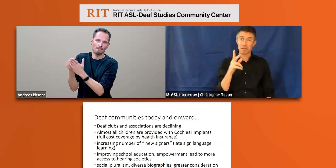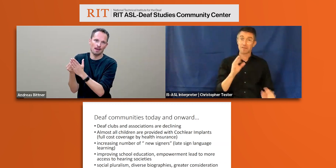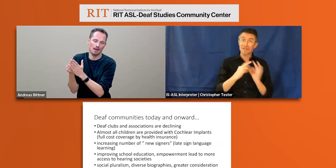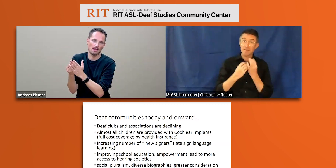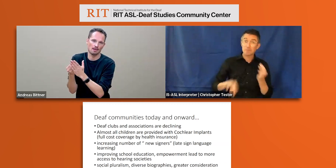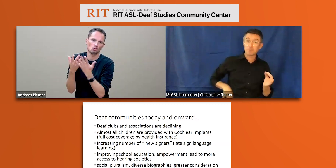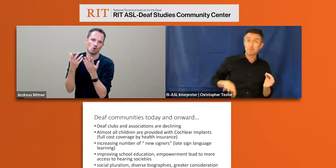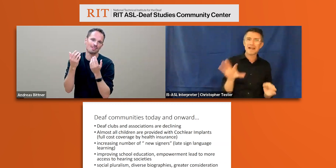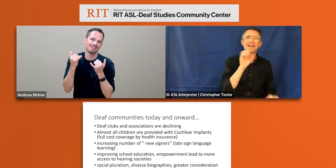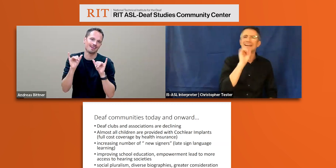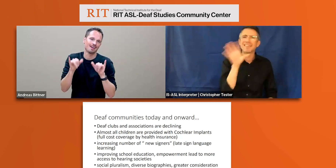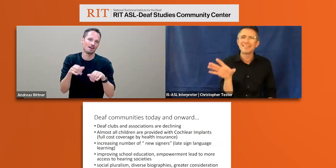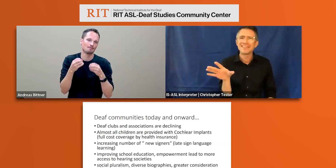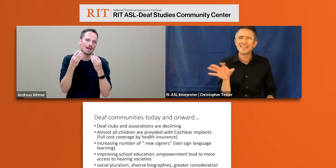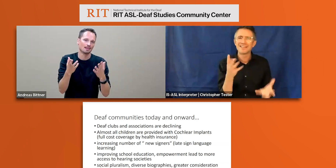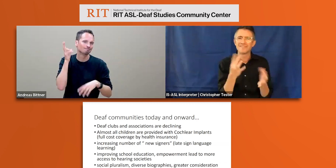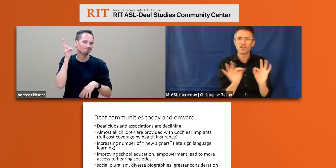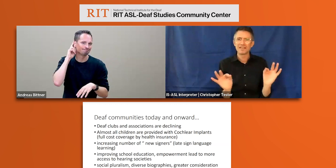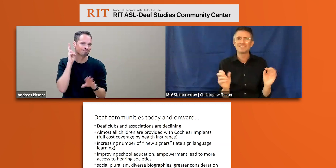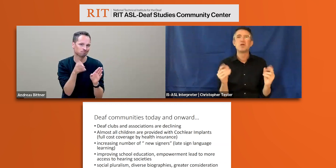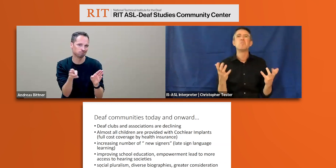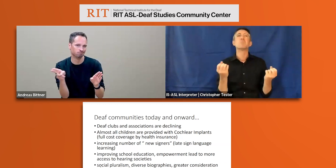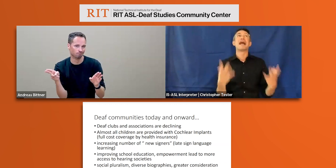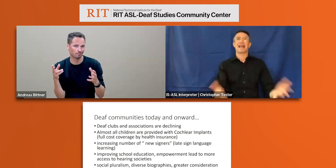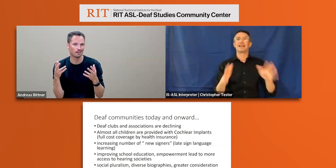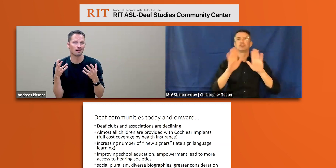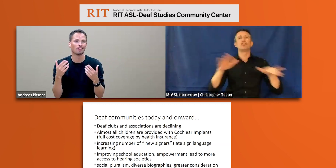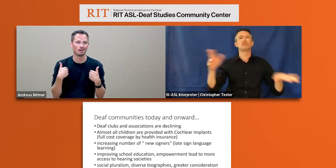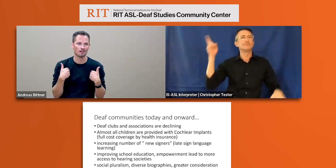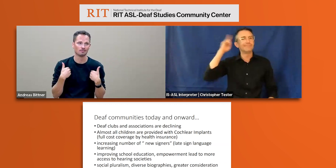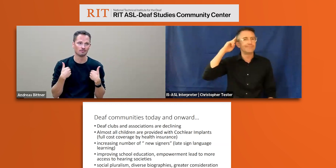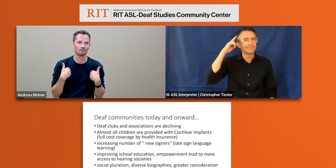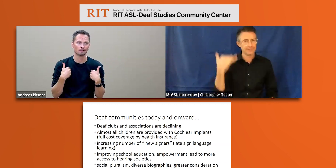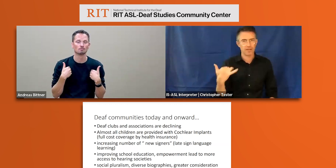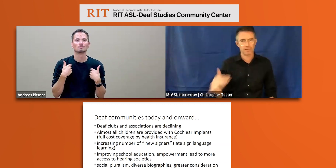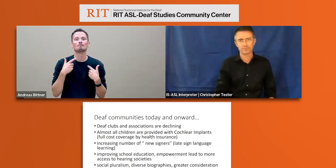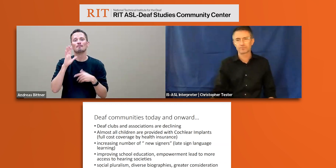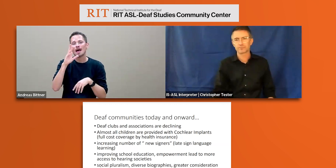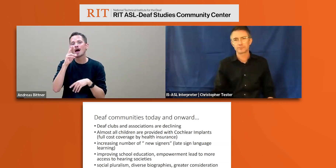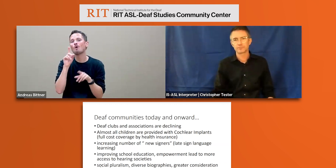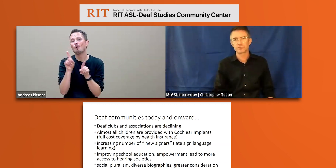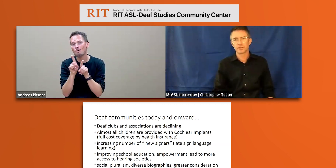because the German government fully funds the cost of the cochlear implant.